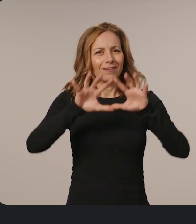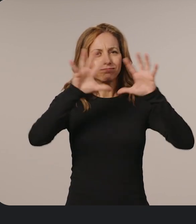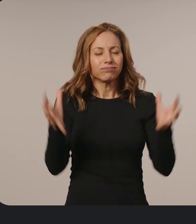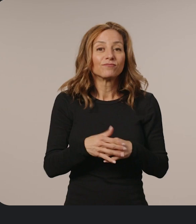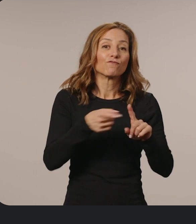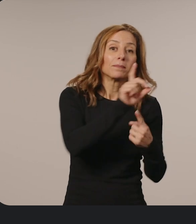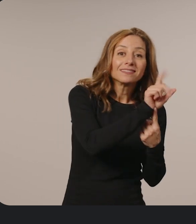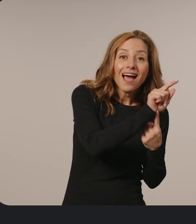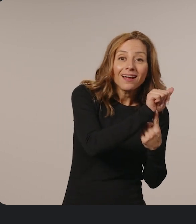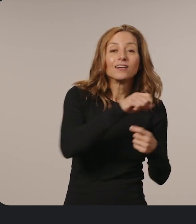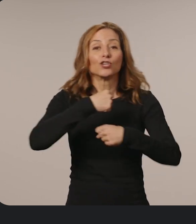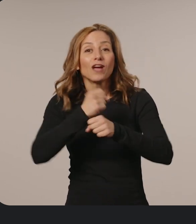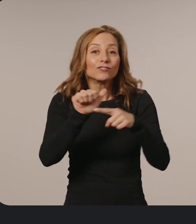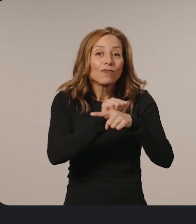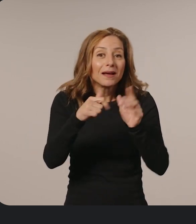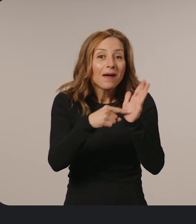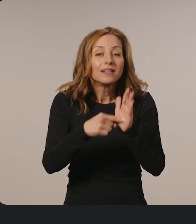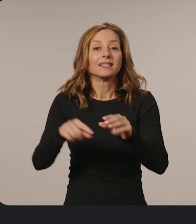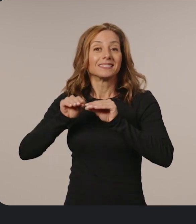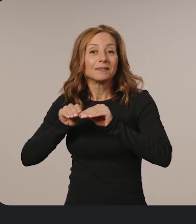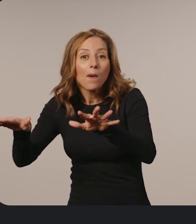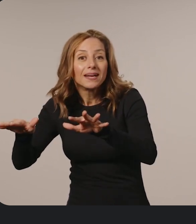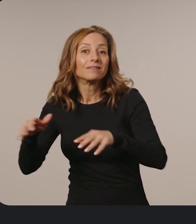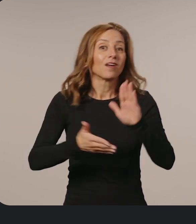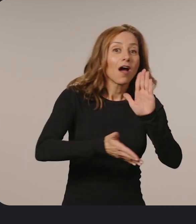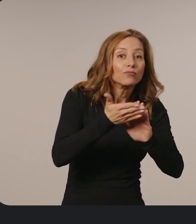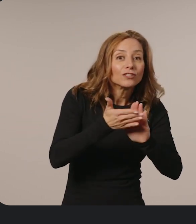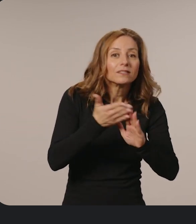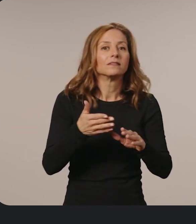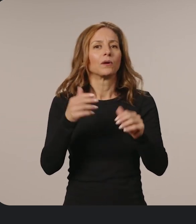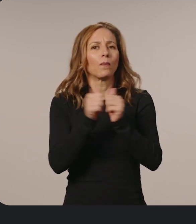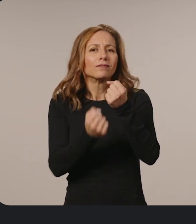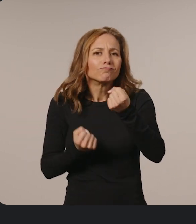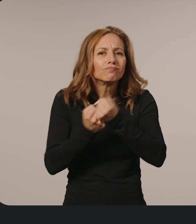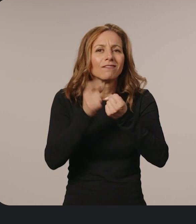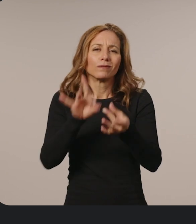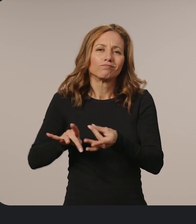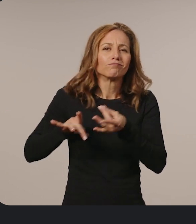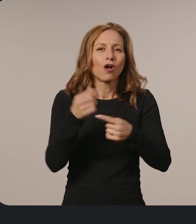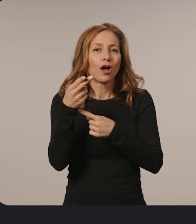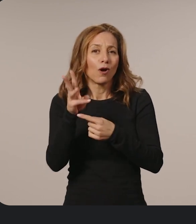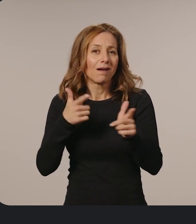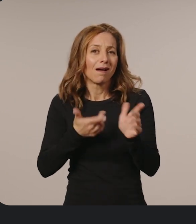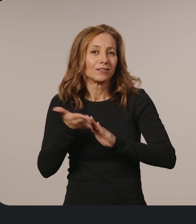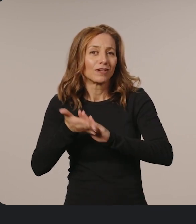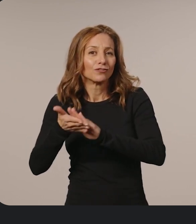from data to creating and training models, to deployment and operations with support for seamless hardware acceleration